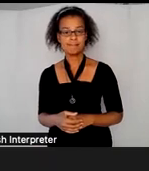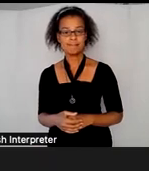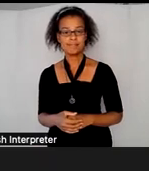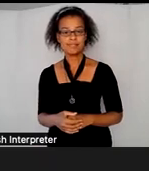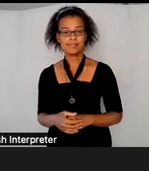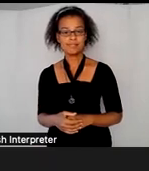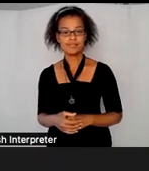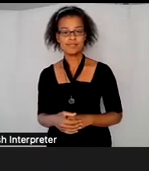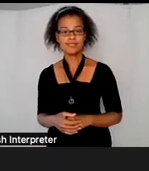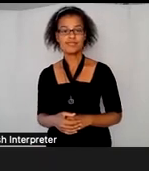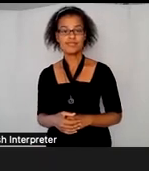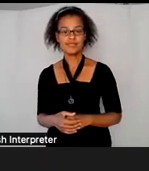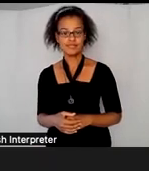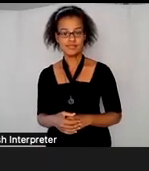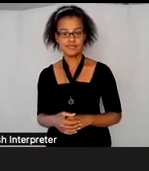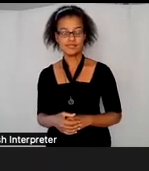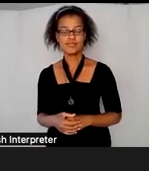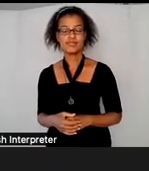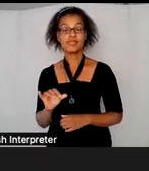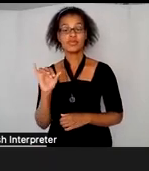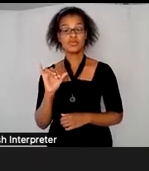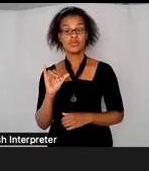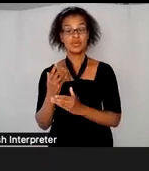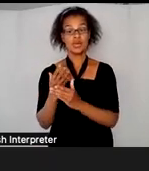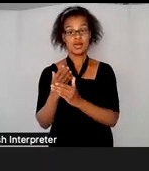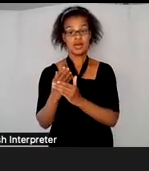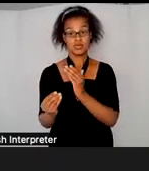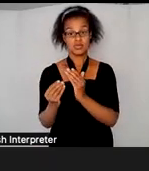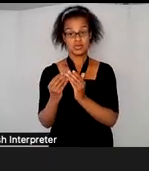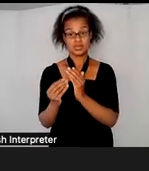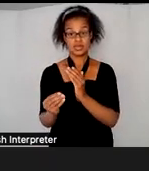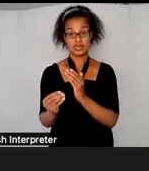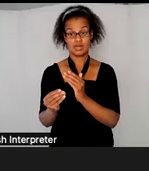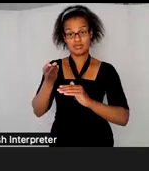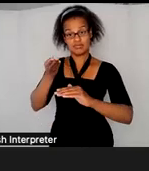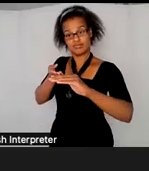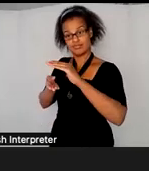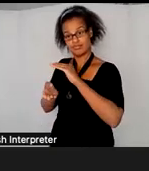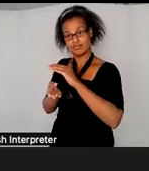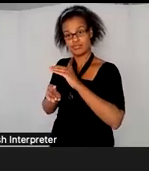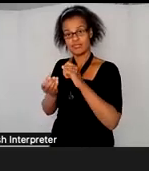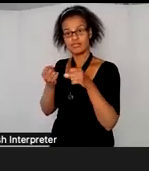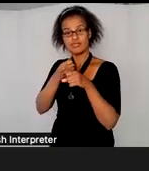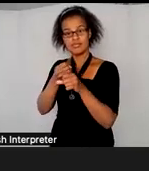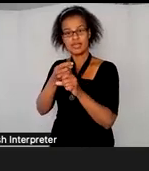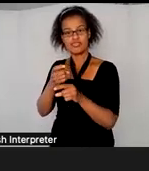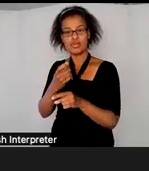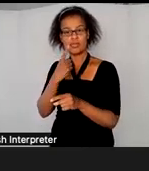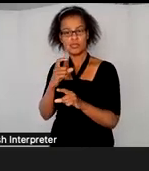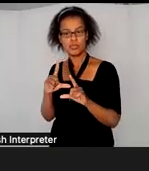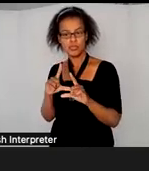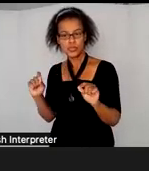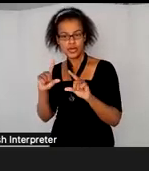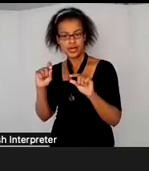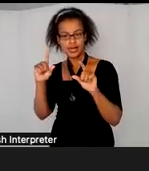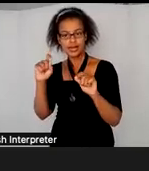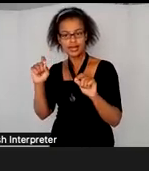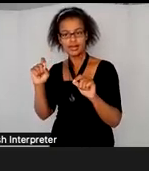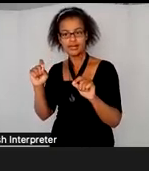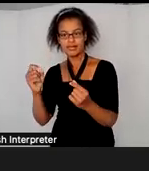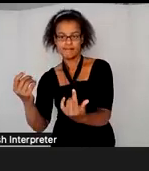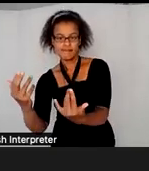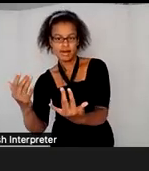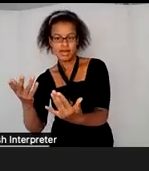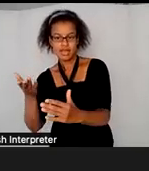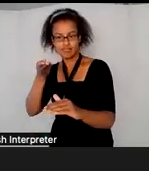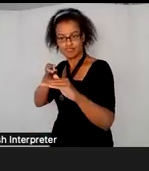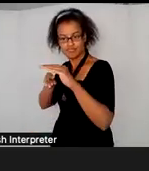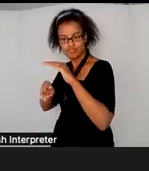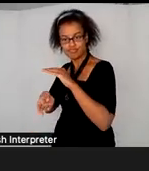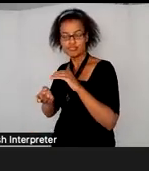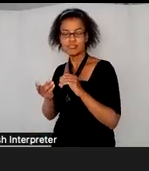We also have an outdoor brick oven, things that we've baked with it our bread, different